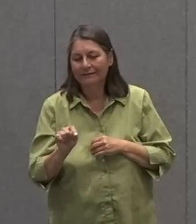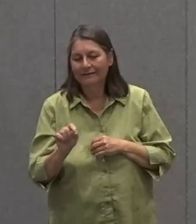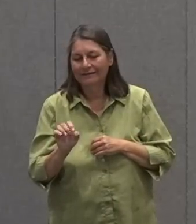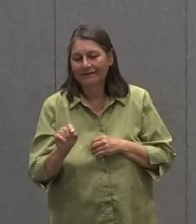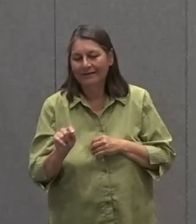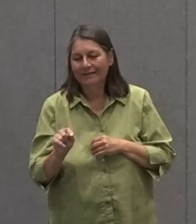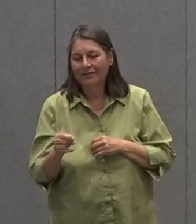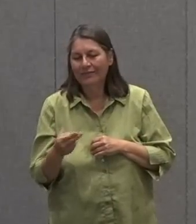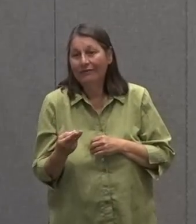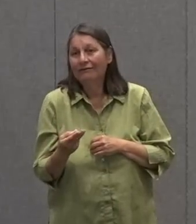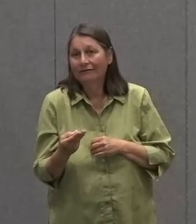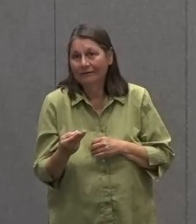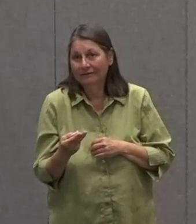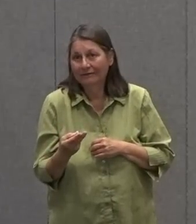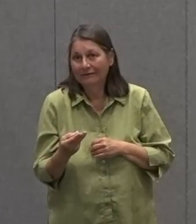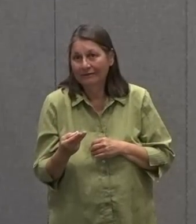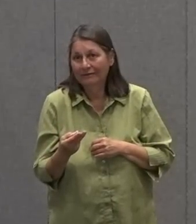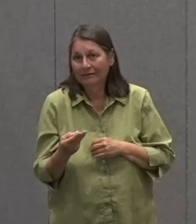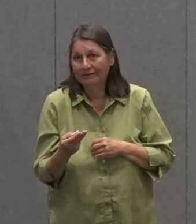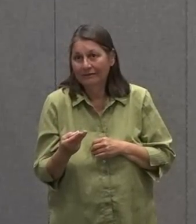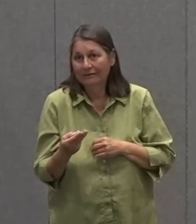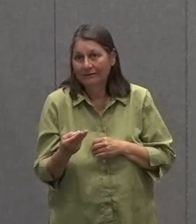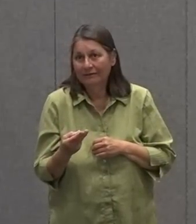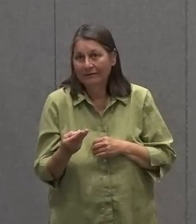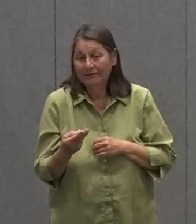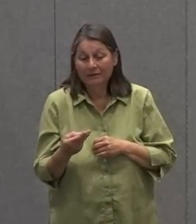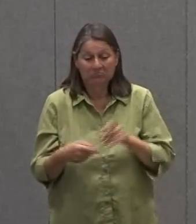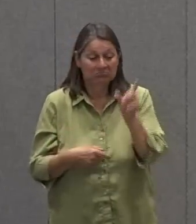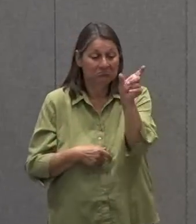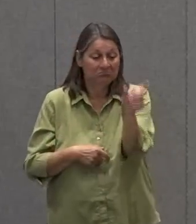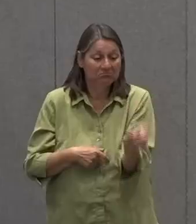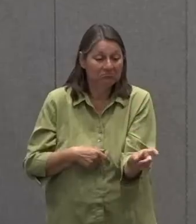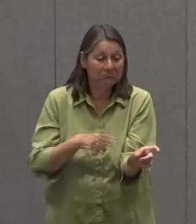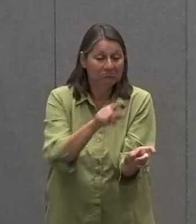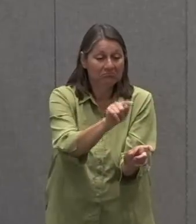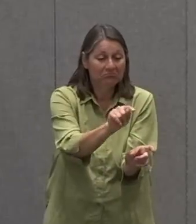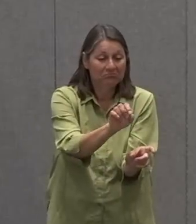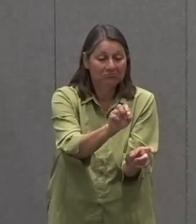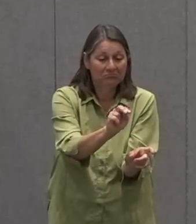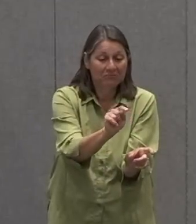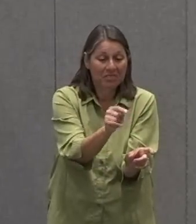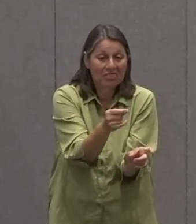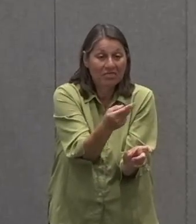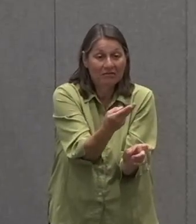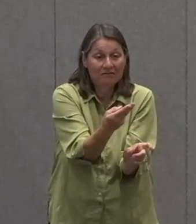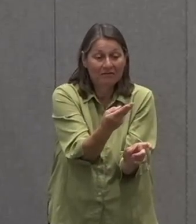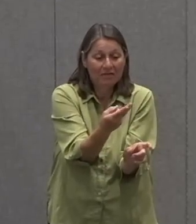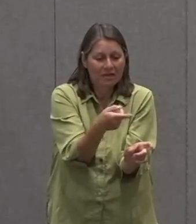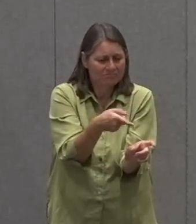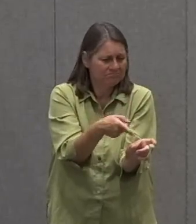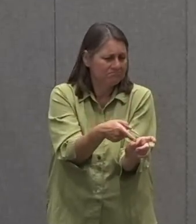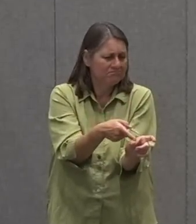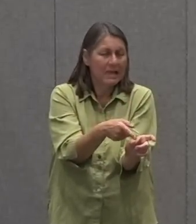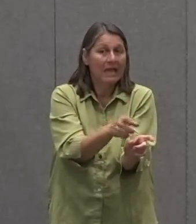Hmm. I do have a tenths column. Let's see, it's right now got one tenth in there.